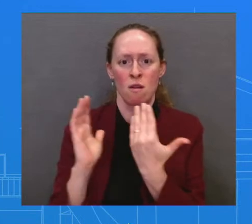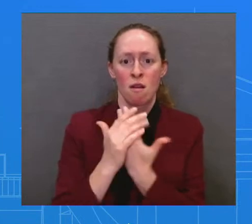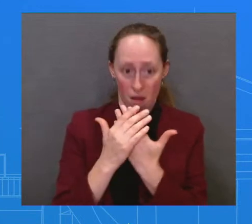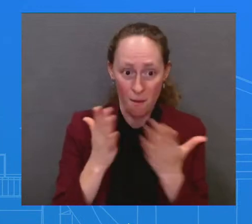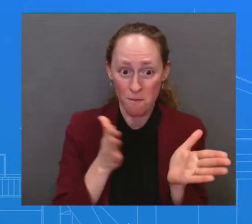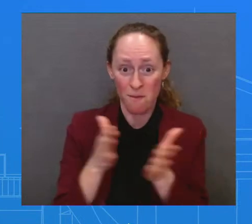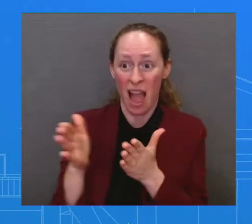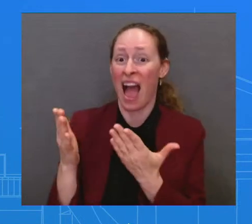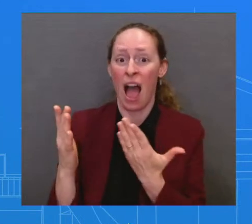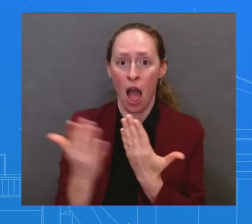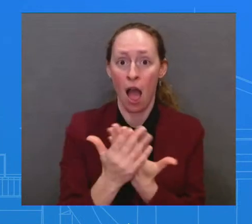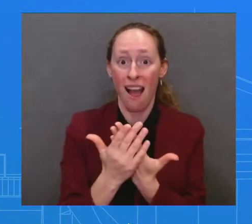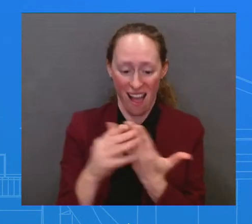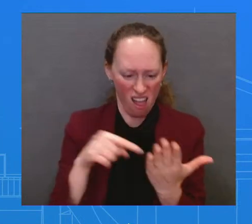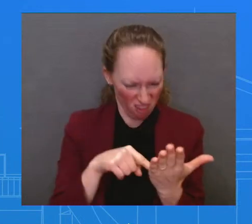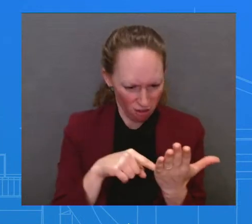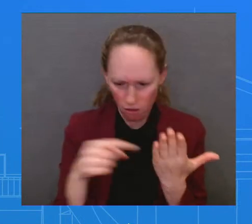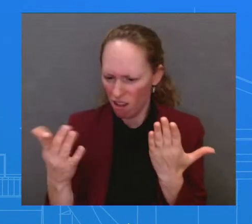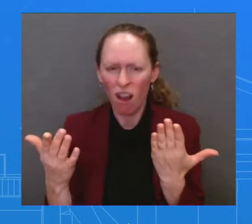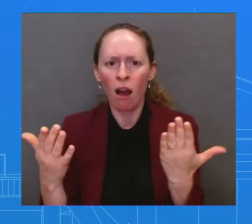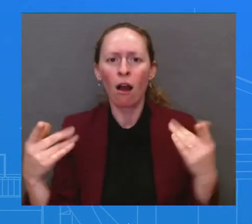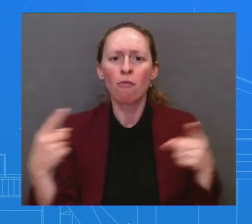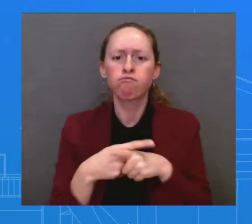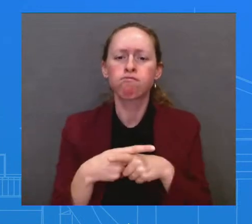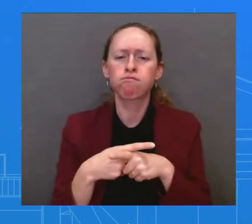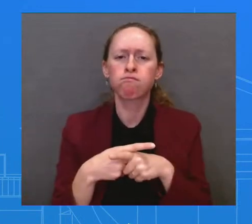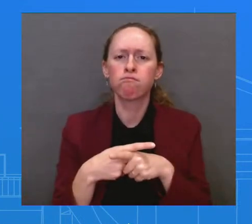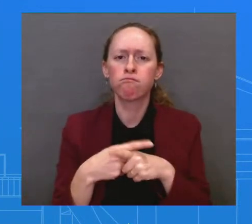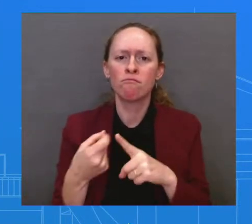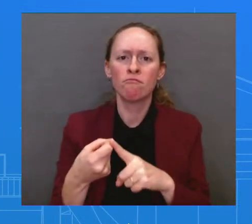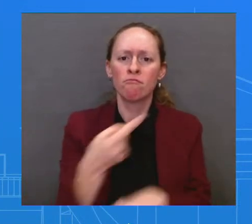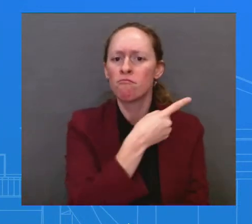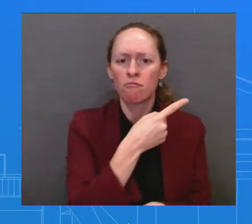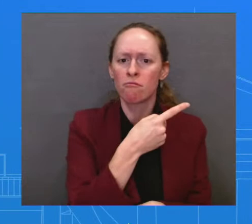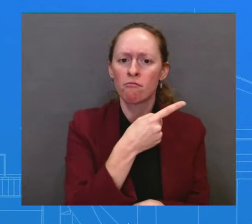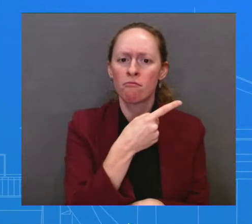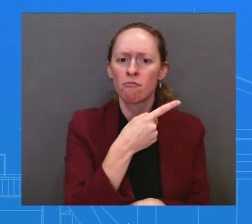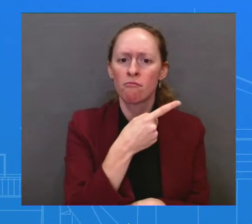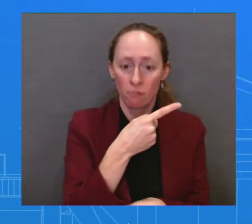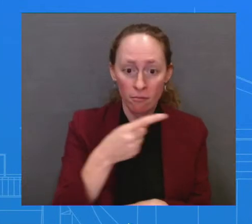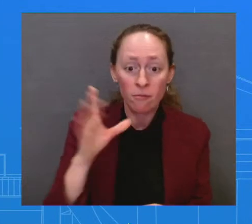when we're trying to deal with smugglers, when we're trying to put more -- more legal --